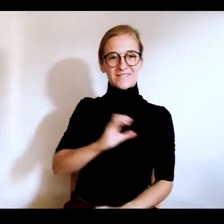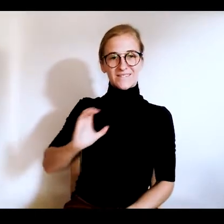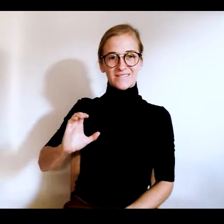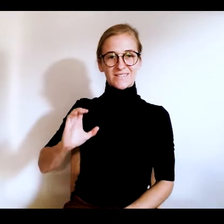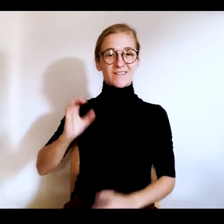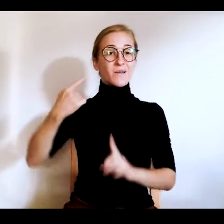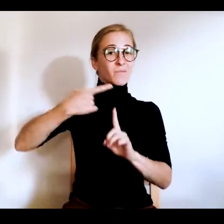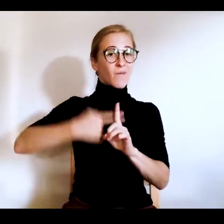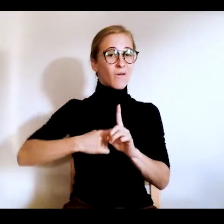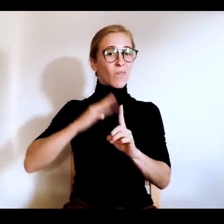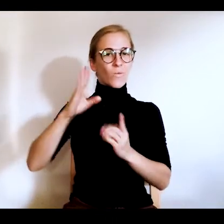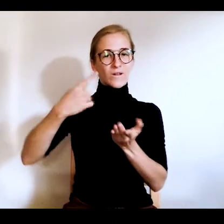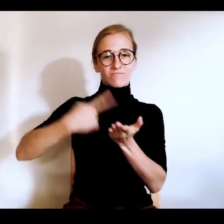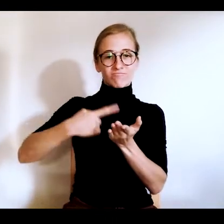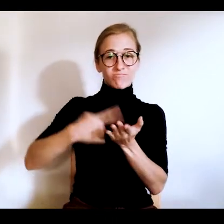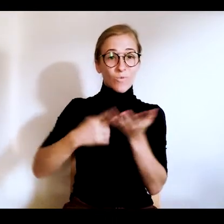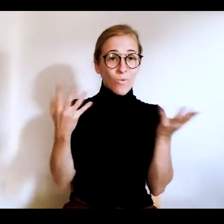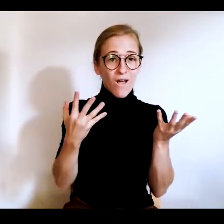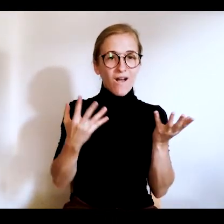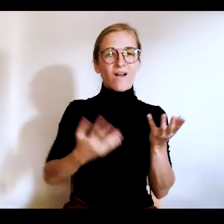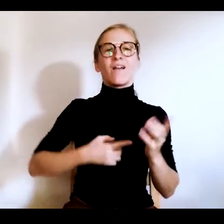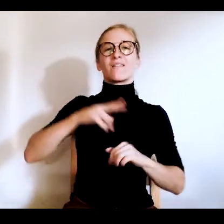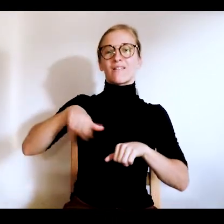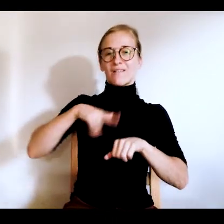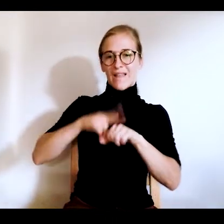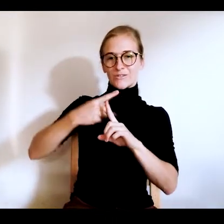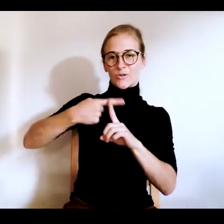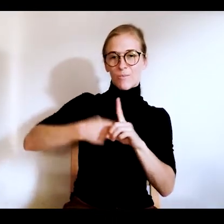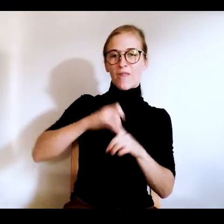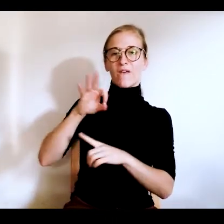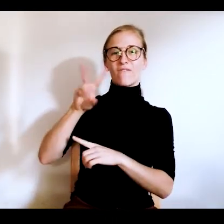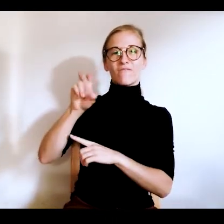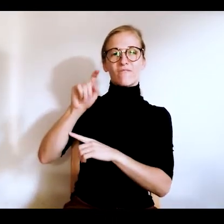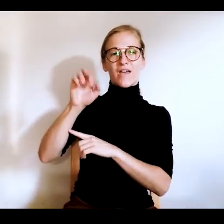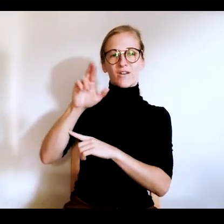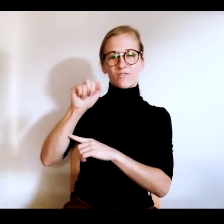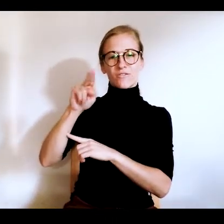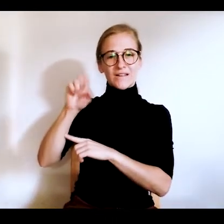This month we’re going to discuss National Veterans and Military Families Month.